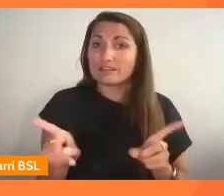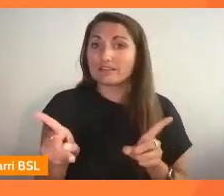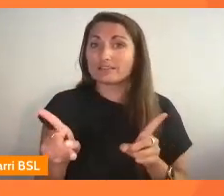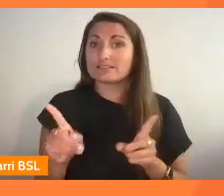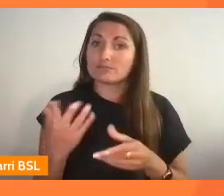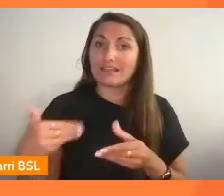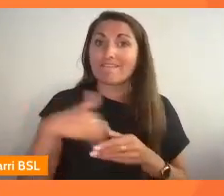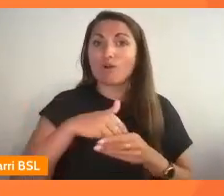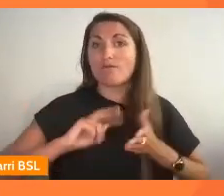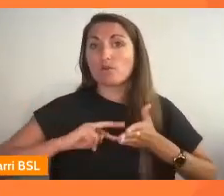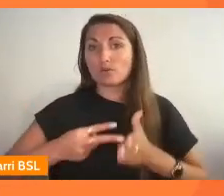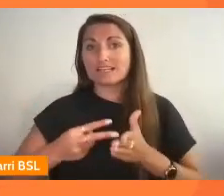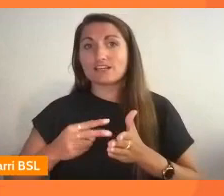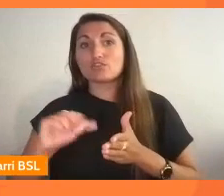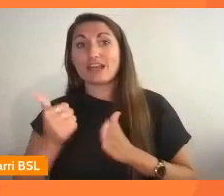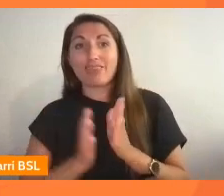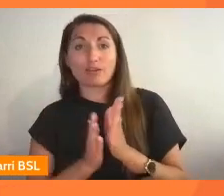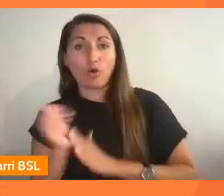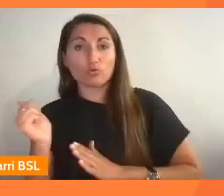and the cultural sector?